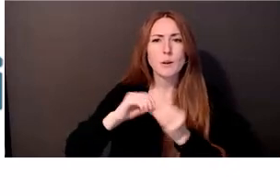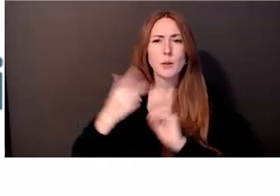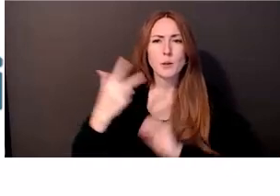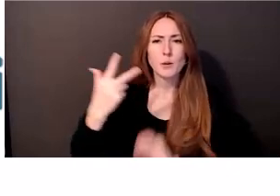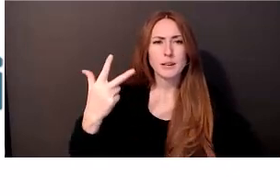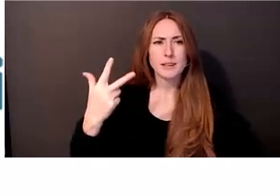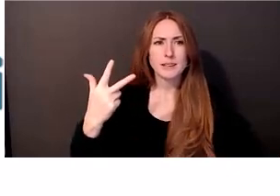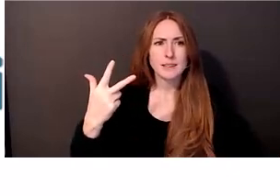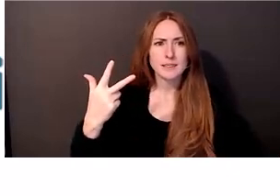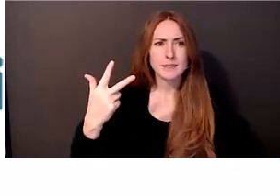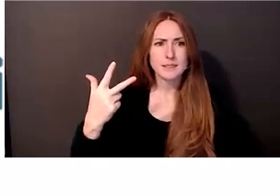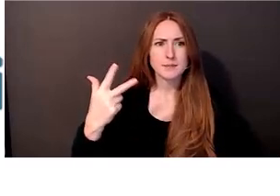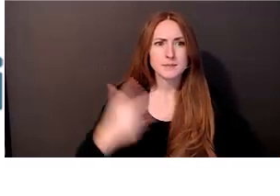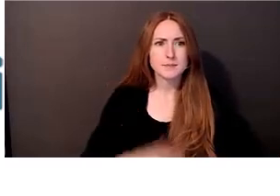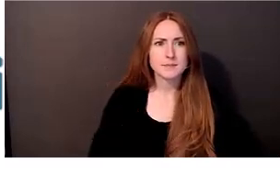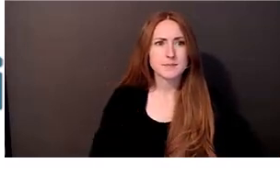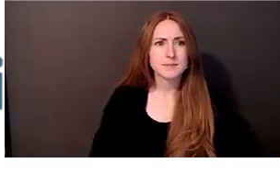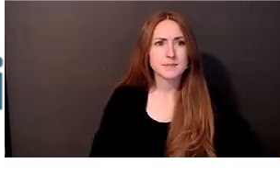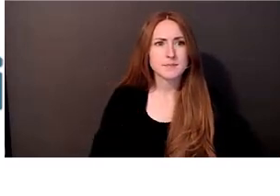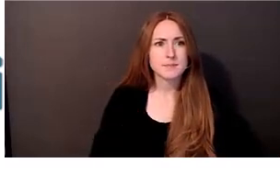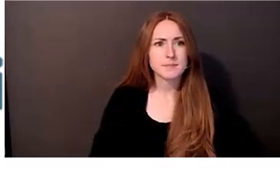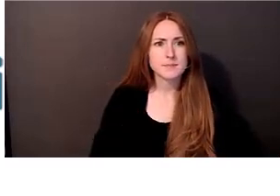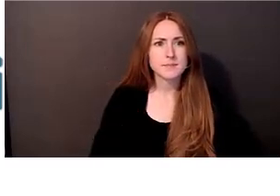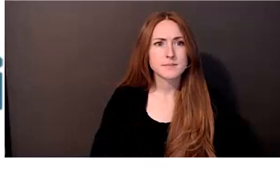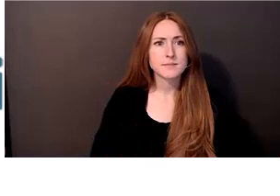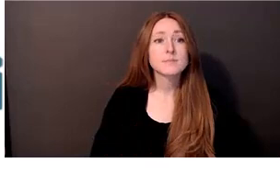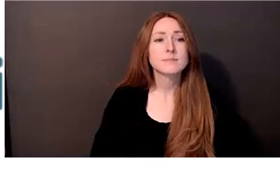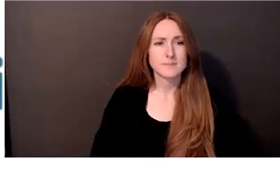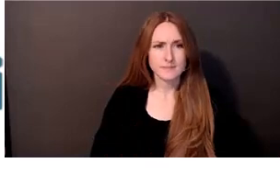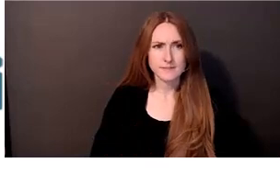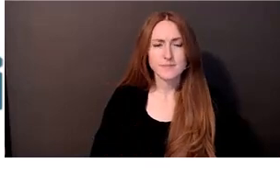So you have options, like clinician, researchers, or manager.